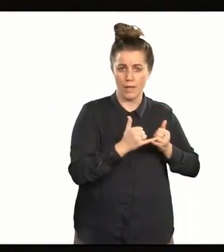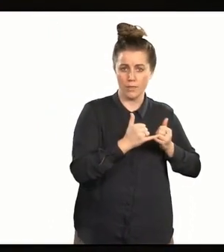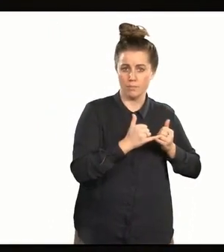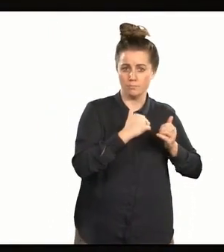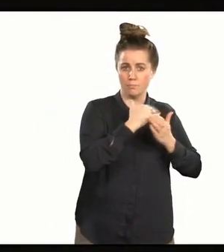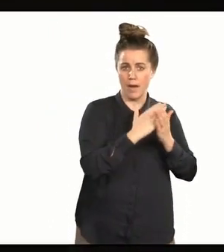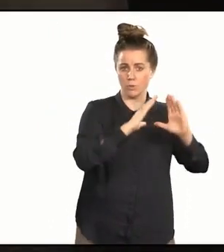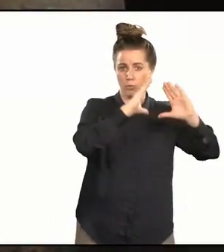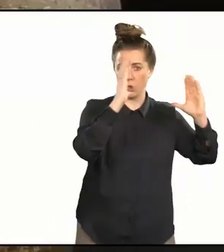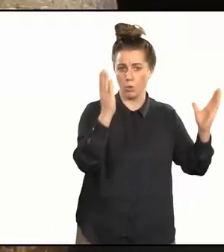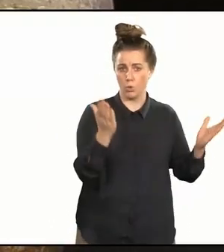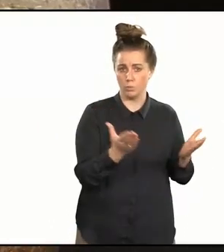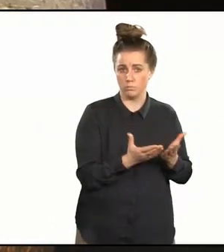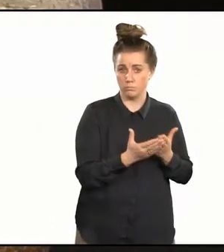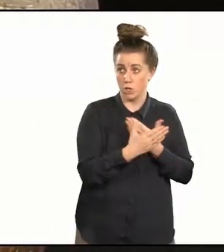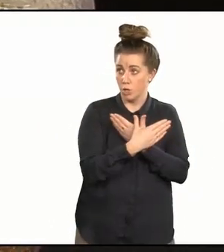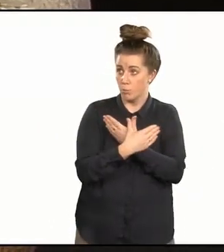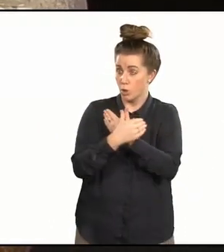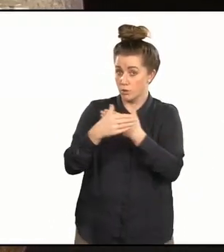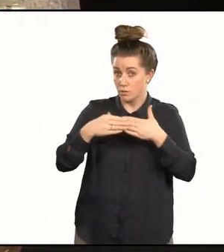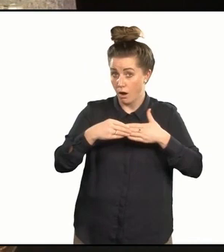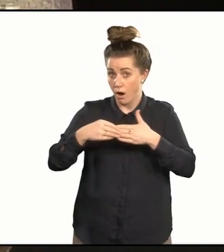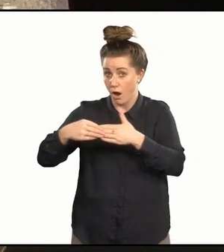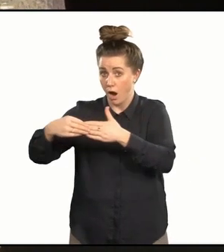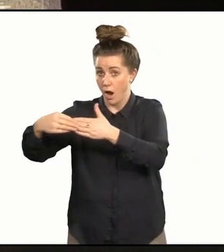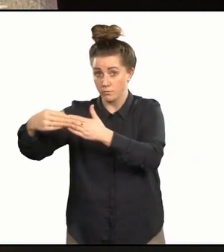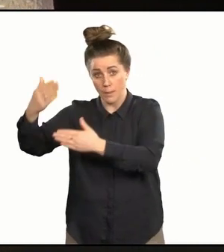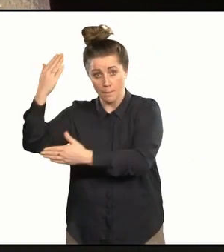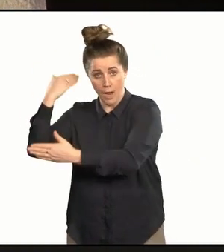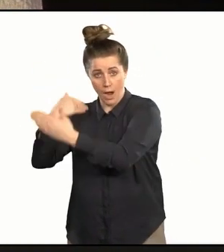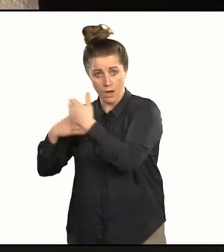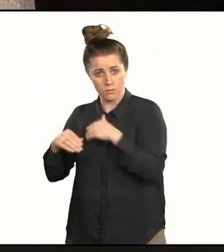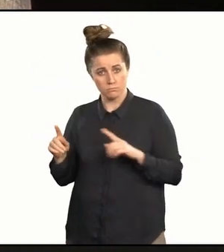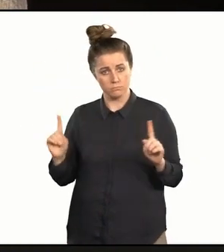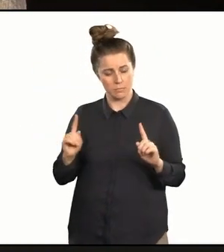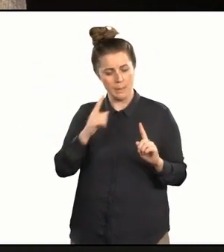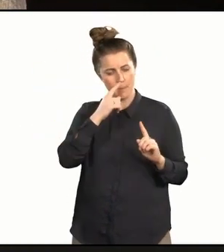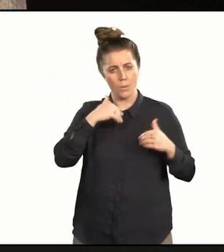A creature who has guided and passed time, sometimes with those in need.